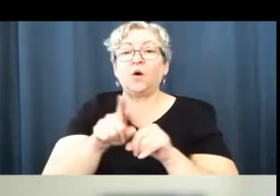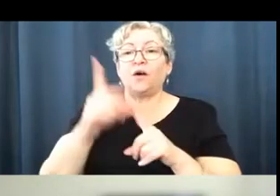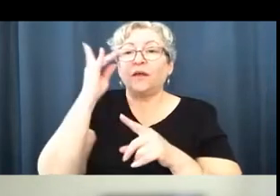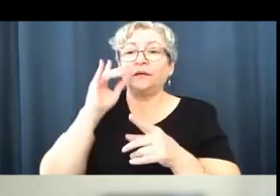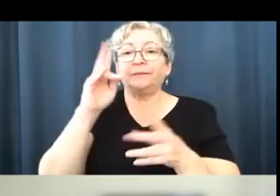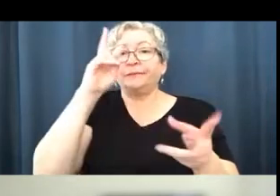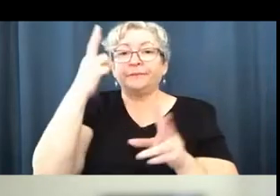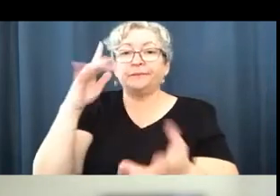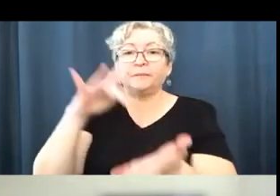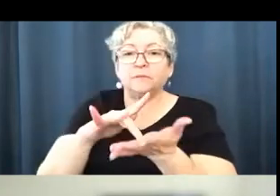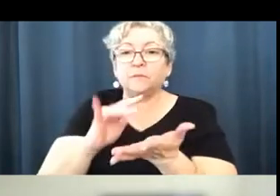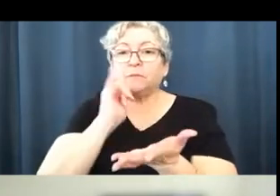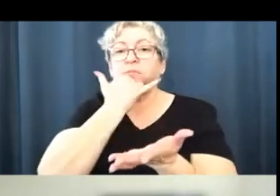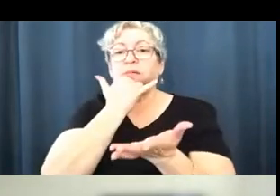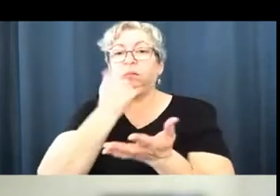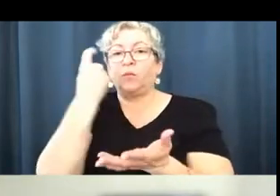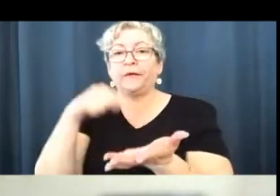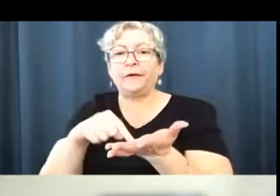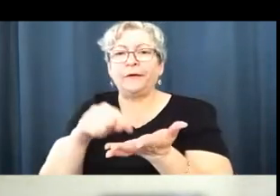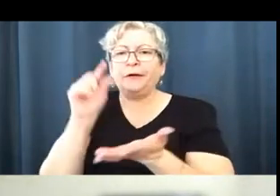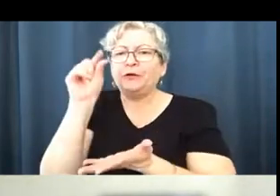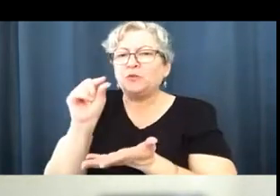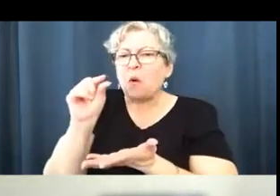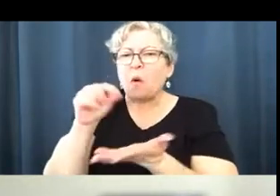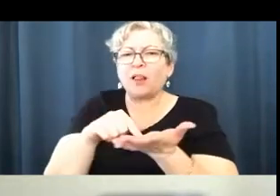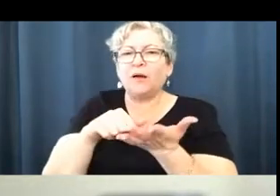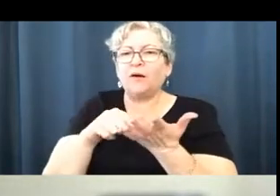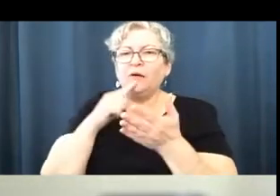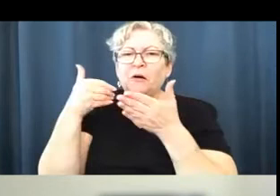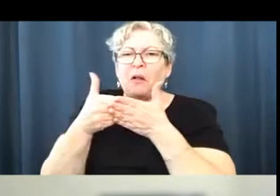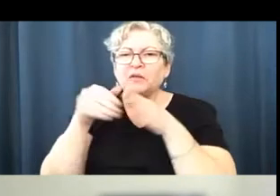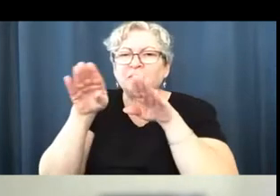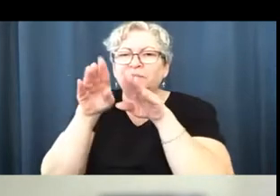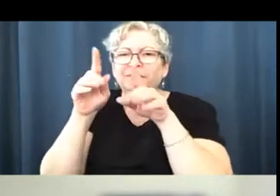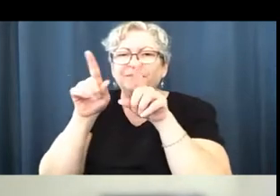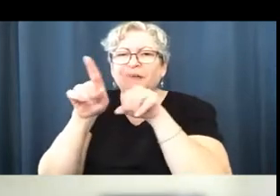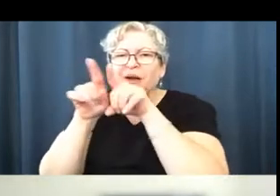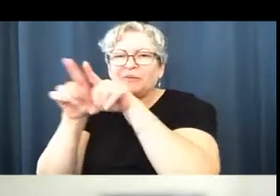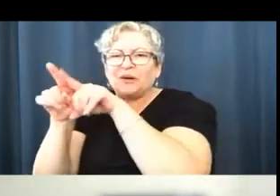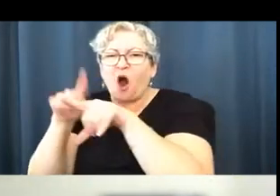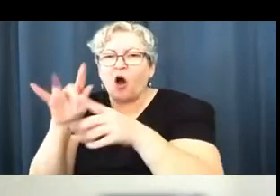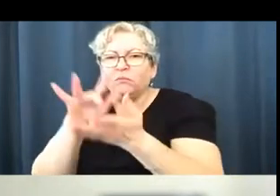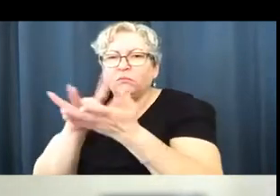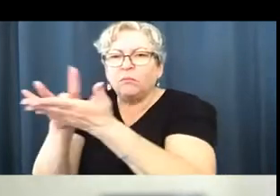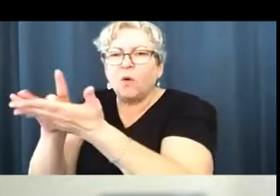touching the wrong button because the button's too small, or buttons are too close together on your phone. Or if you ever submit a form